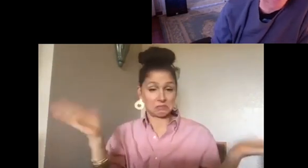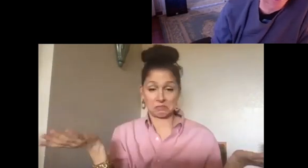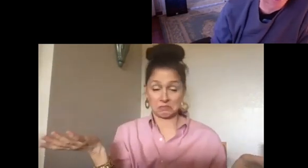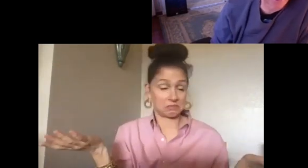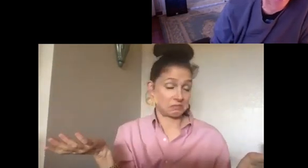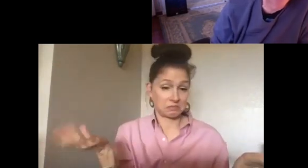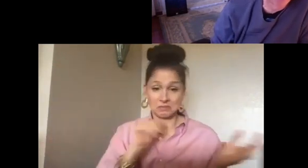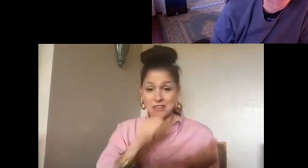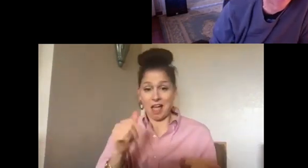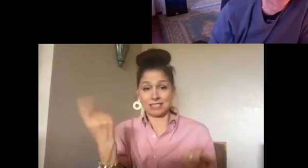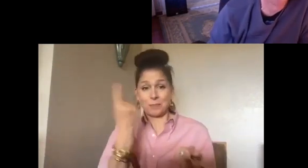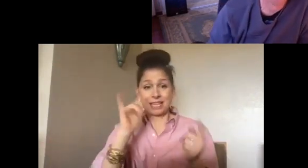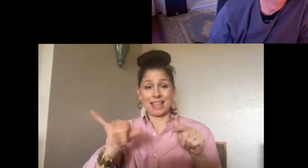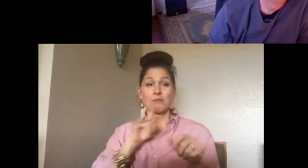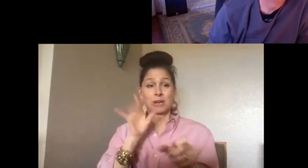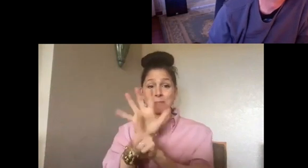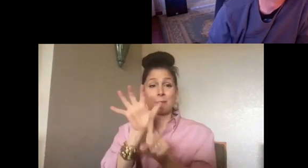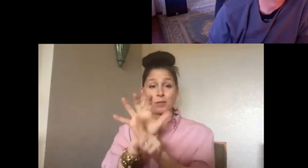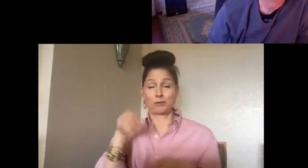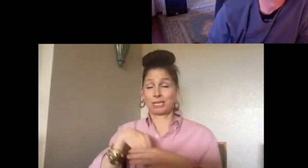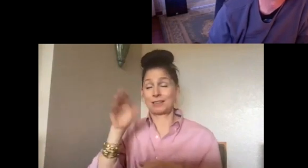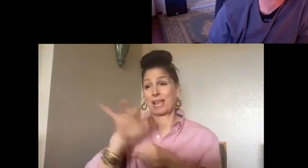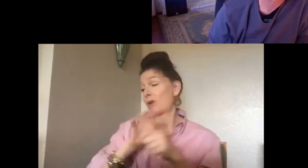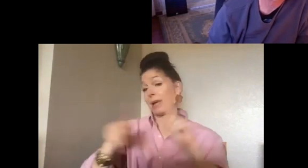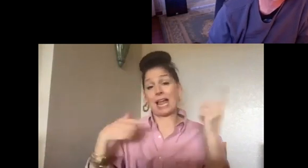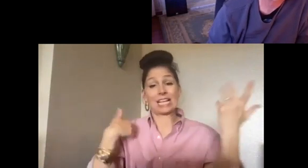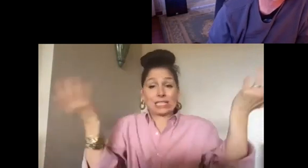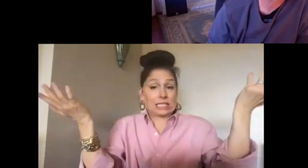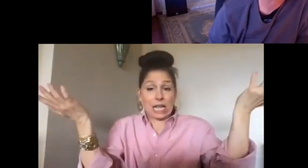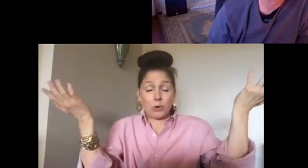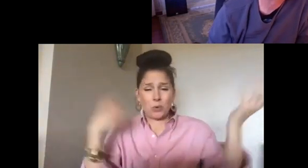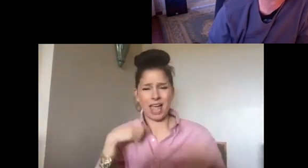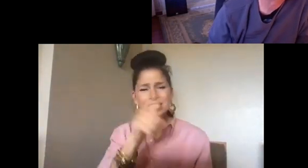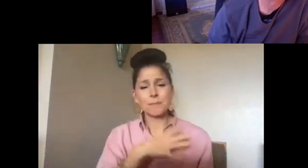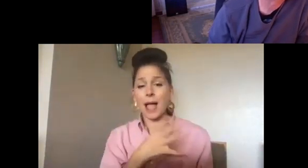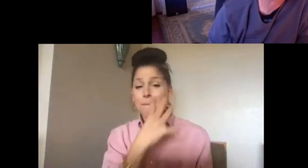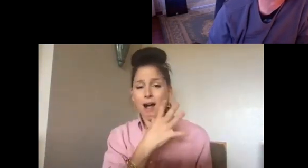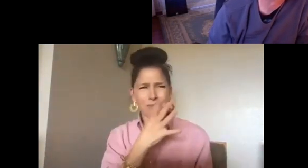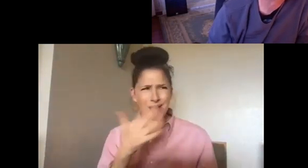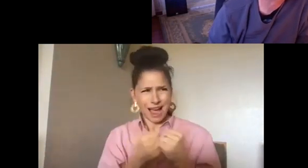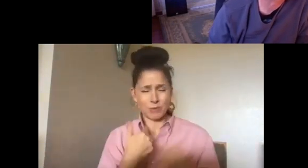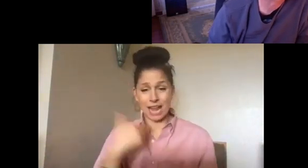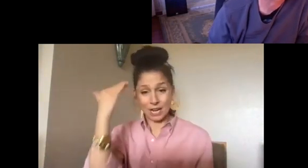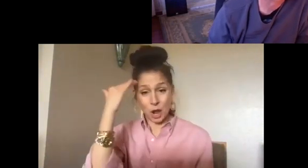an agent was, I don't know. I don't think it was popular. I don't know, and I asked my mom, I said,